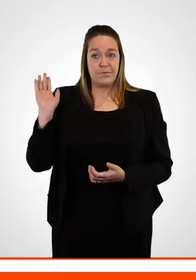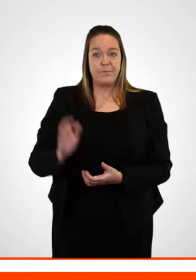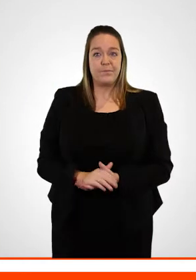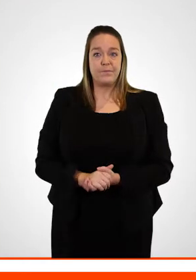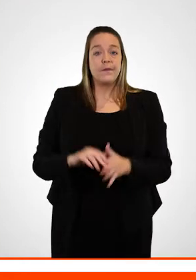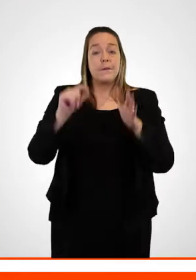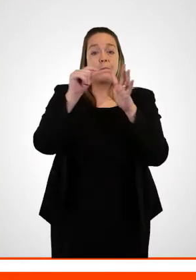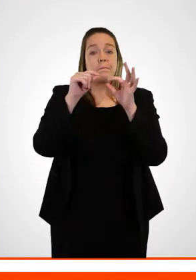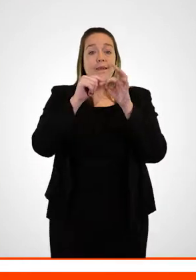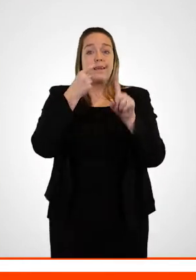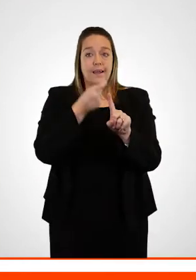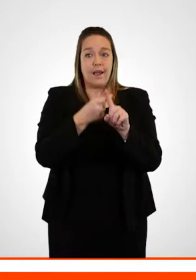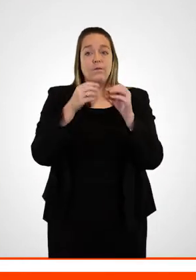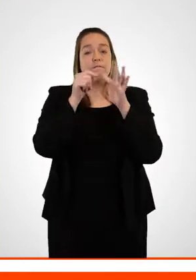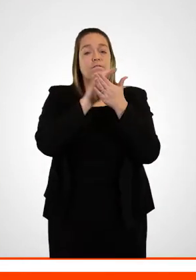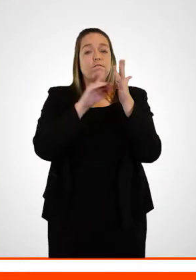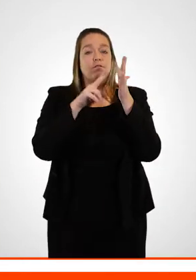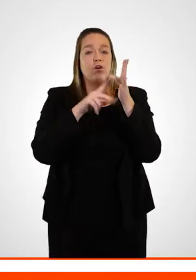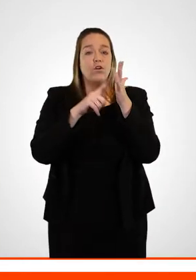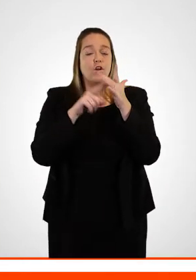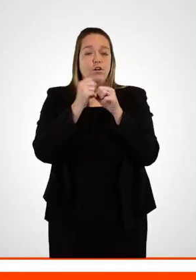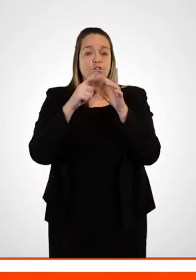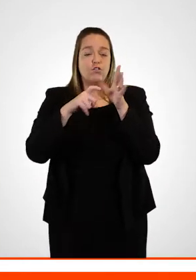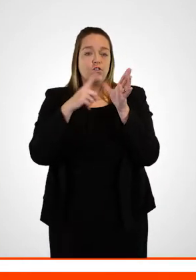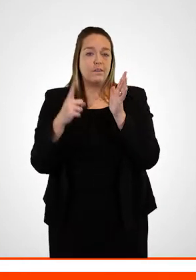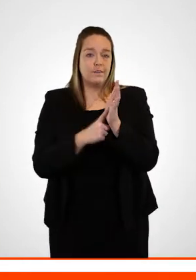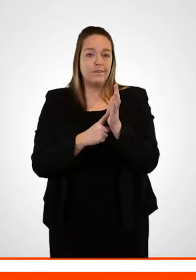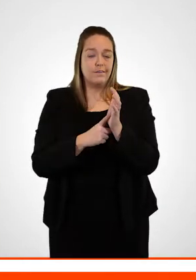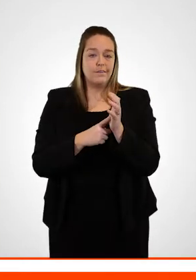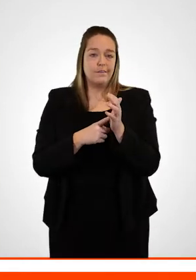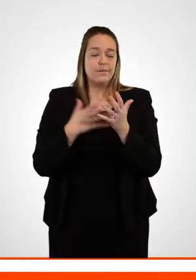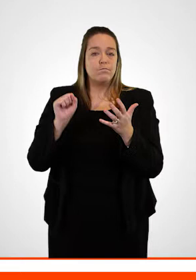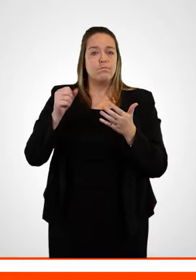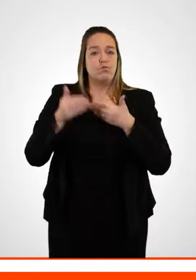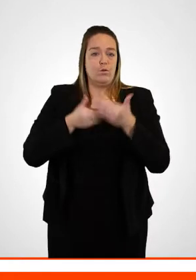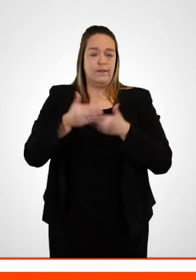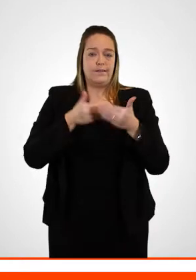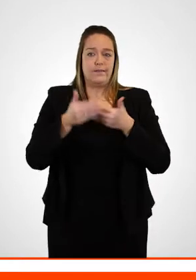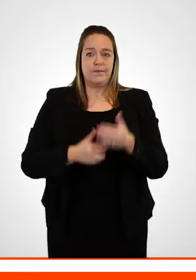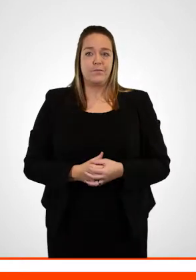So here's the PBK with some of the phonological processing.